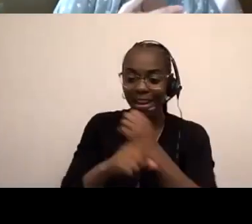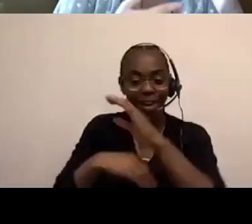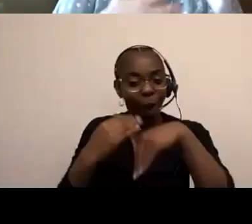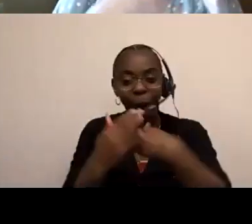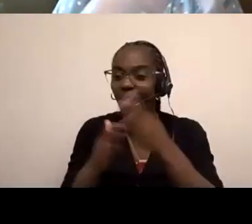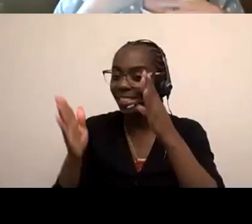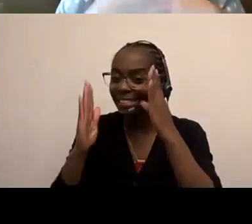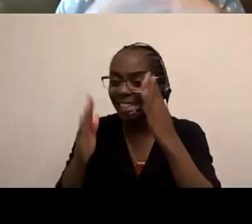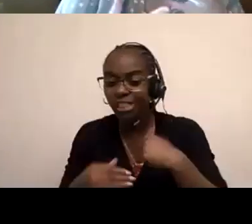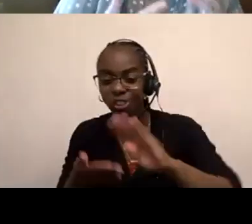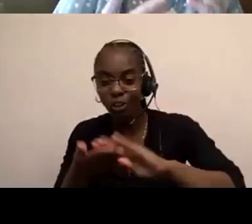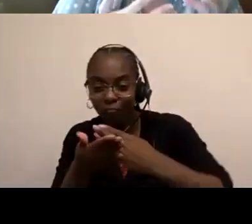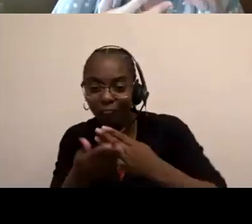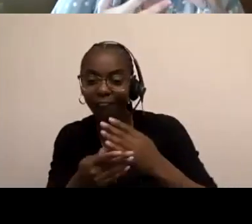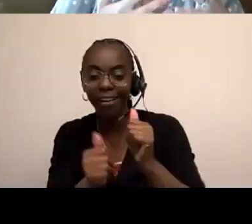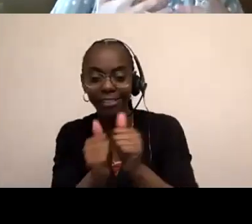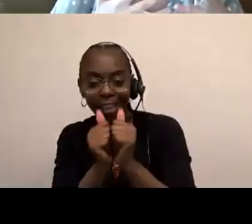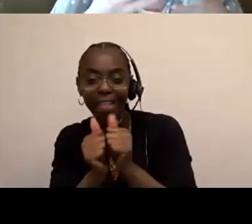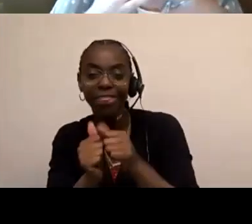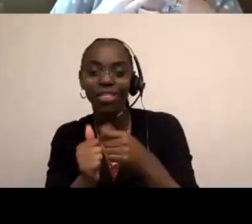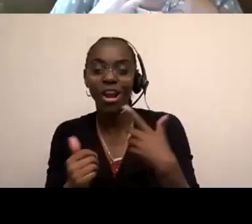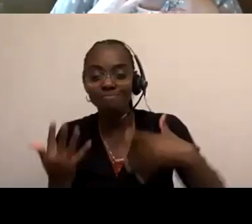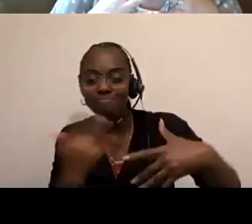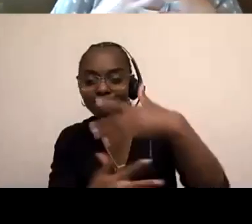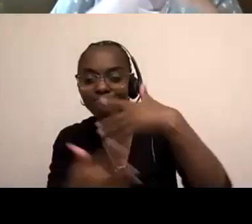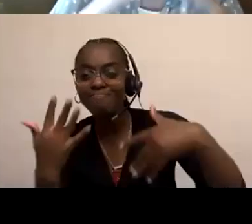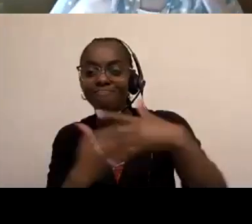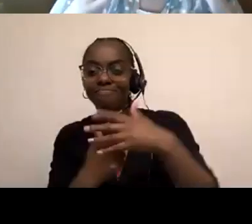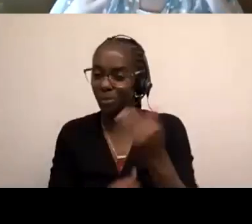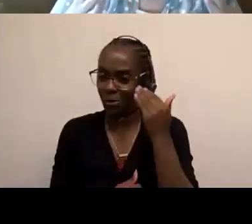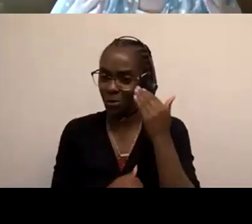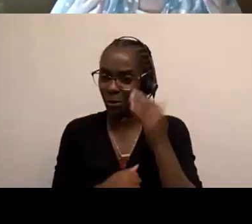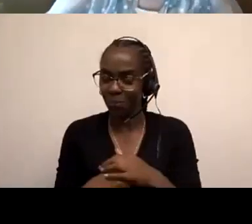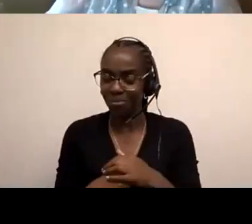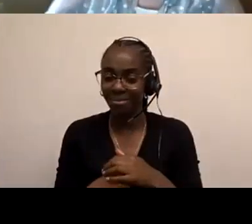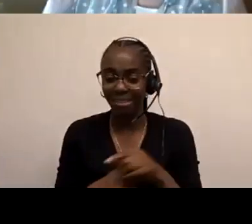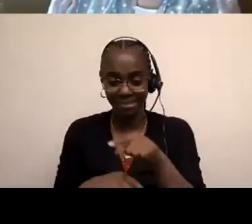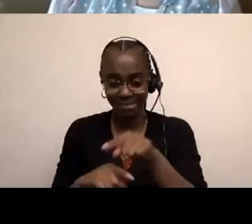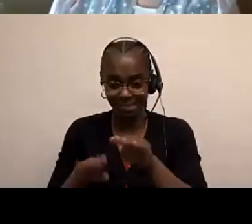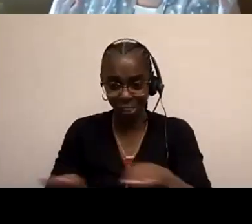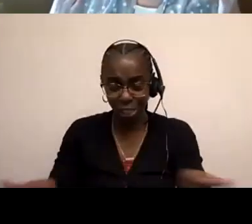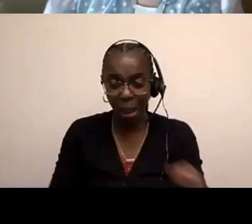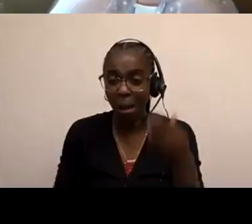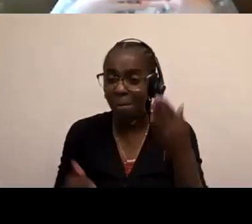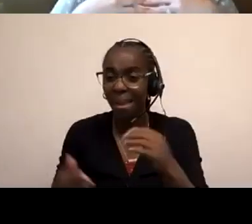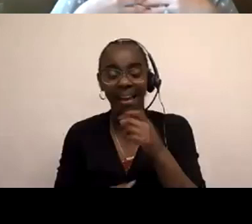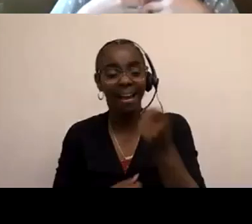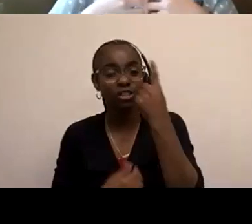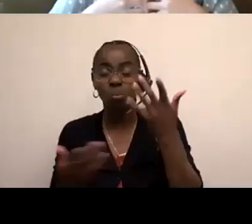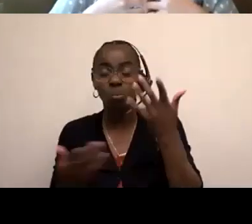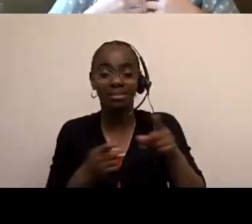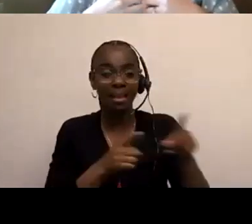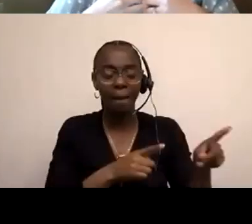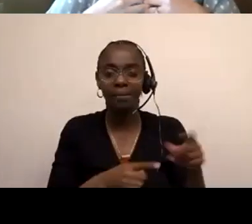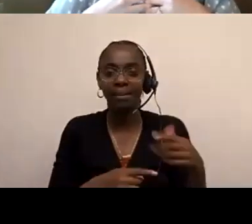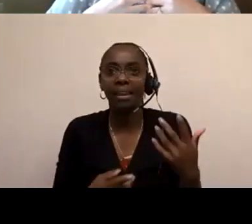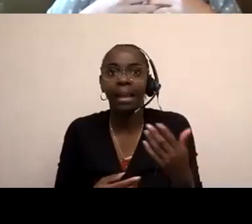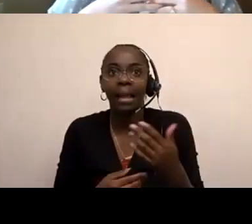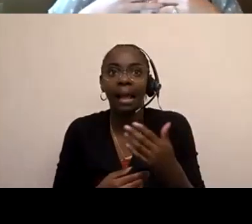AND SPENDING TIME TOGETHER SO THEY MAY NOT UNDERSTAND WHAT IS HAPPENING WHERE I'M HERE ALL DAY AND